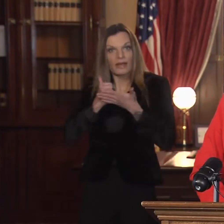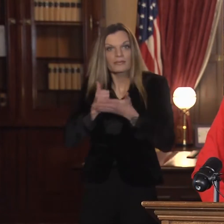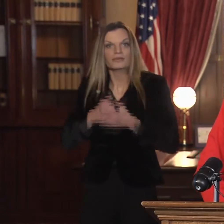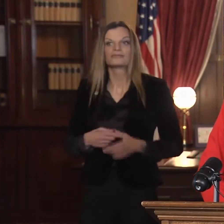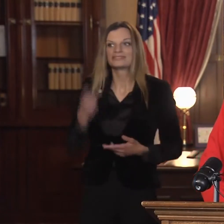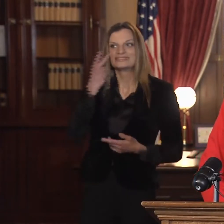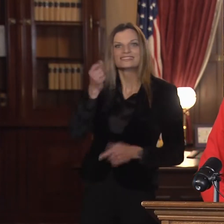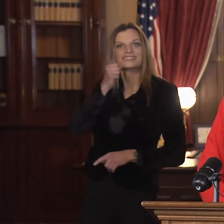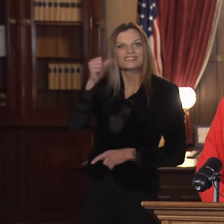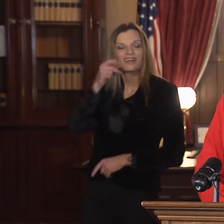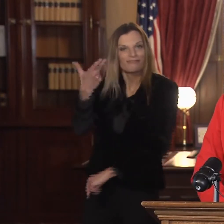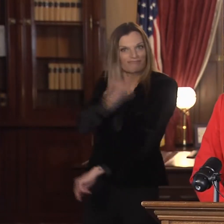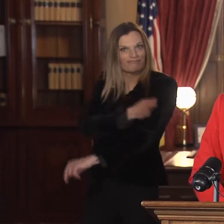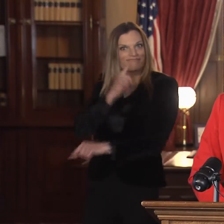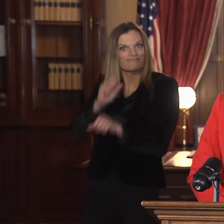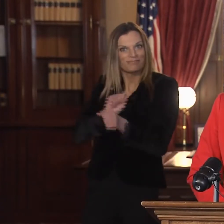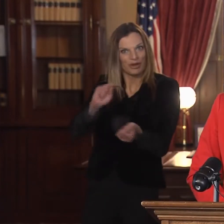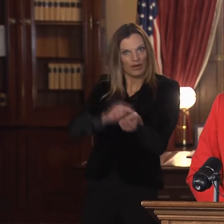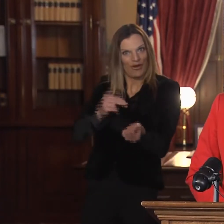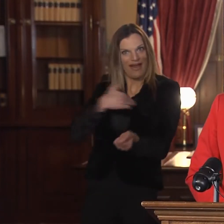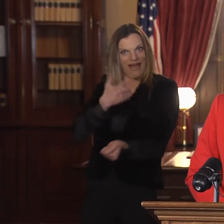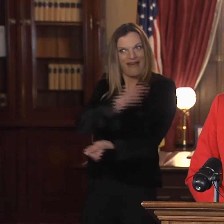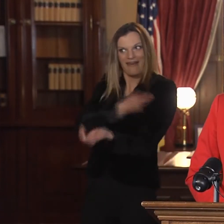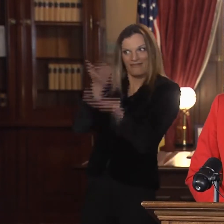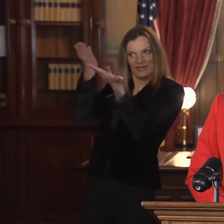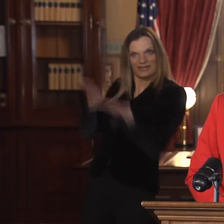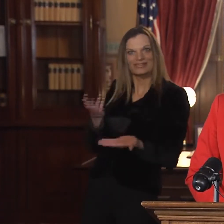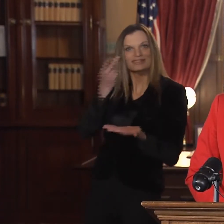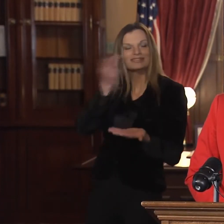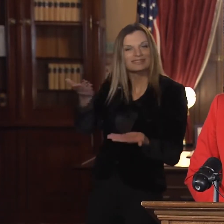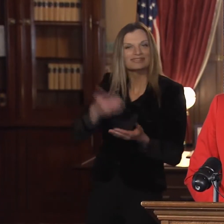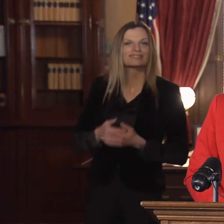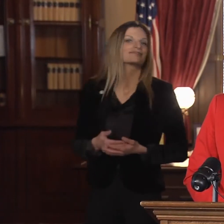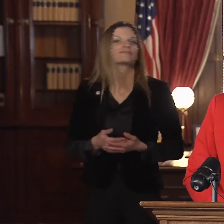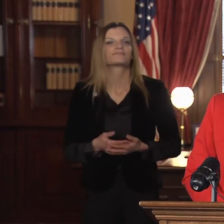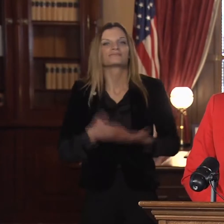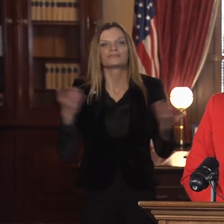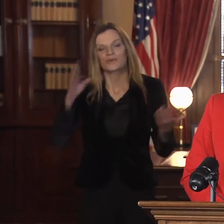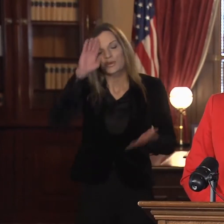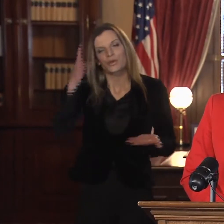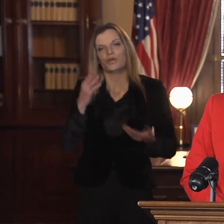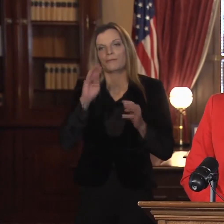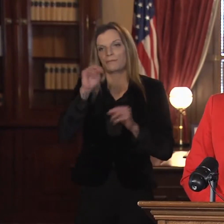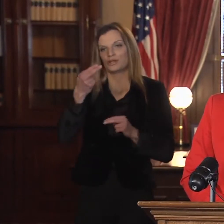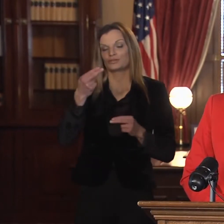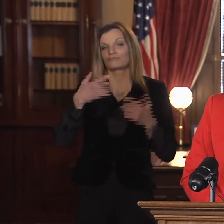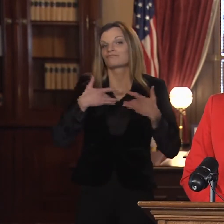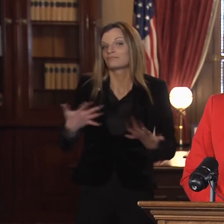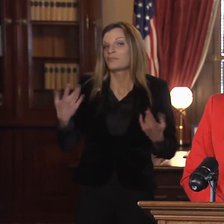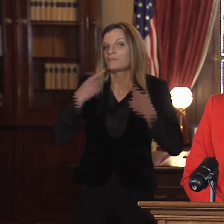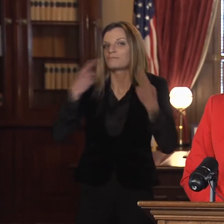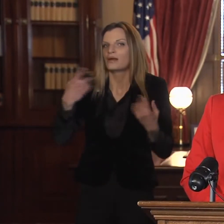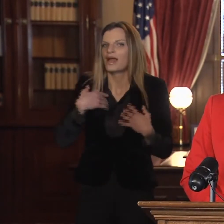THESE ARE SAFE AND EFFECTIVE. YESTERDAY THE FIRST OF OUR FRONTLINE HEROS GOT THE VACCINE HERE IN MICHIGAN.